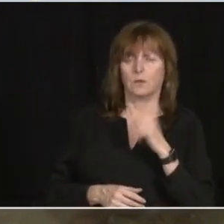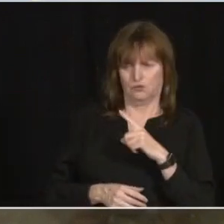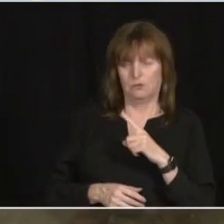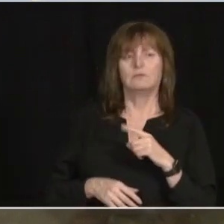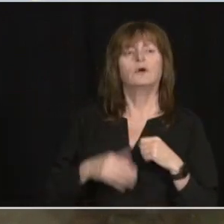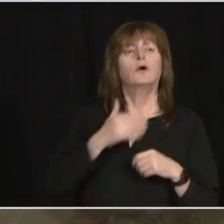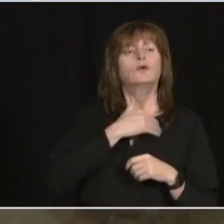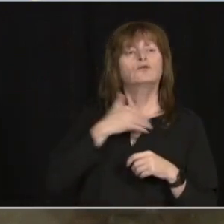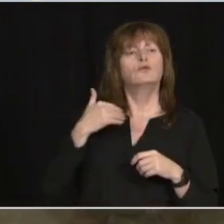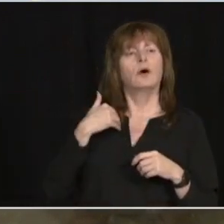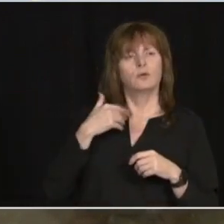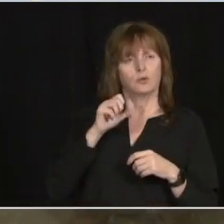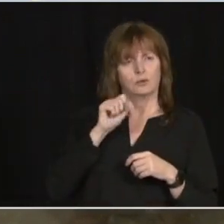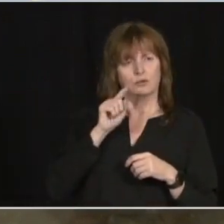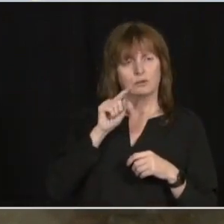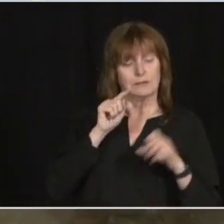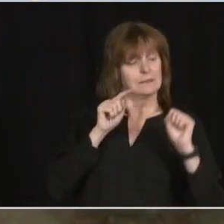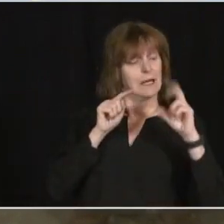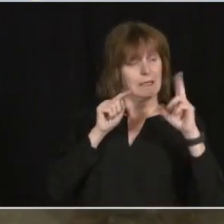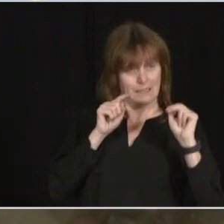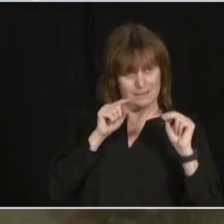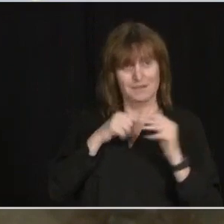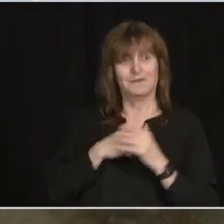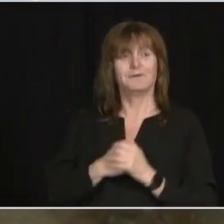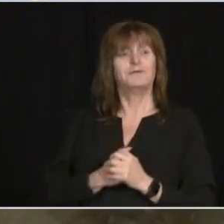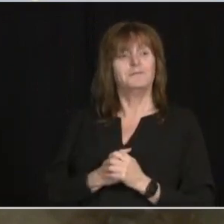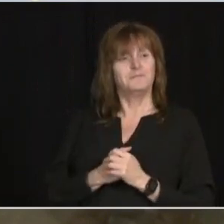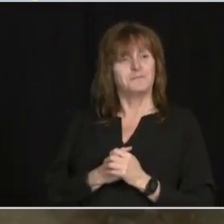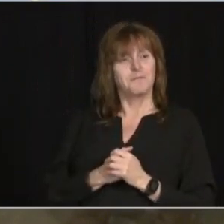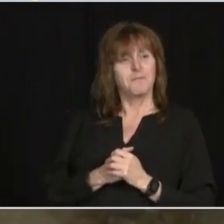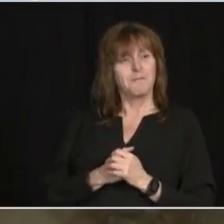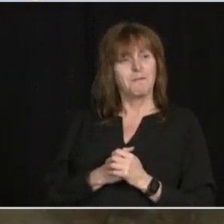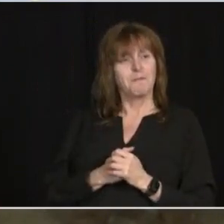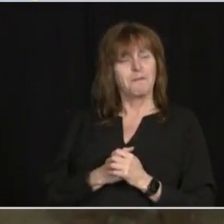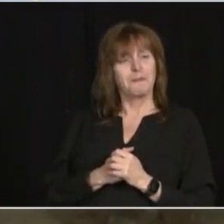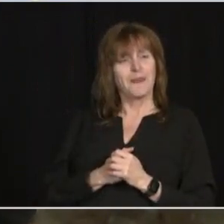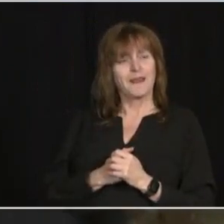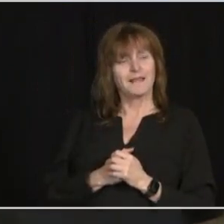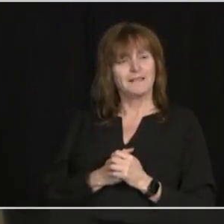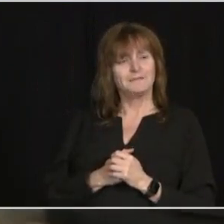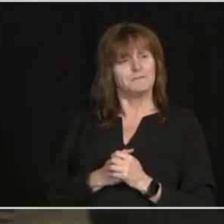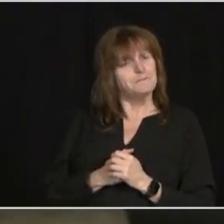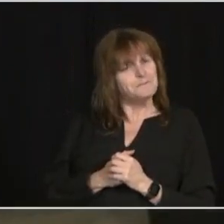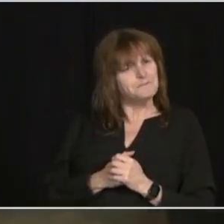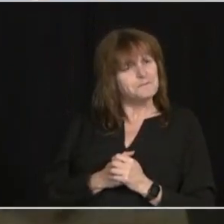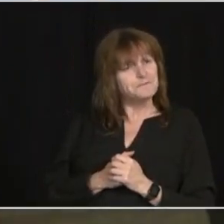Premier, you mentioned off the top about releaseing new modelling on Monday, but I'd